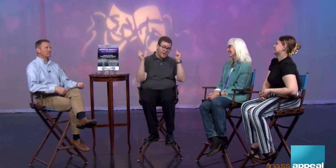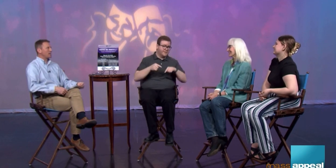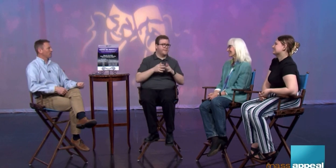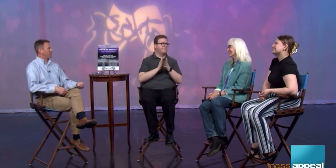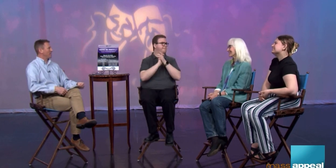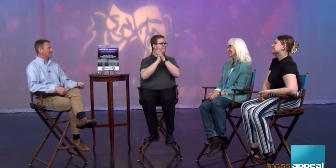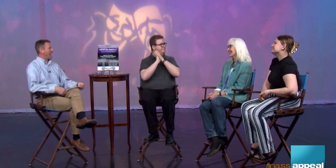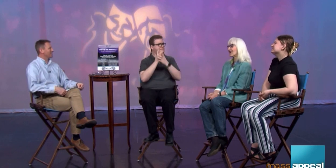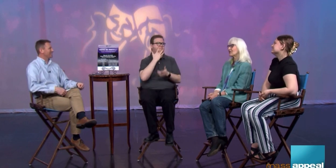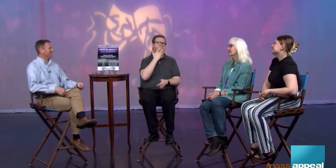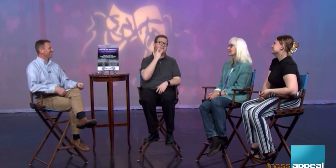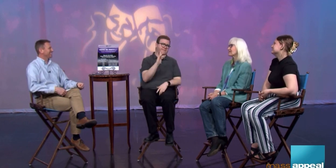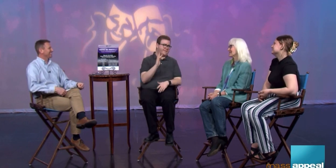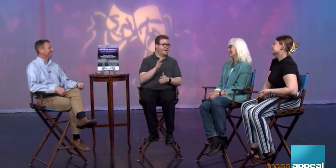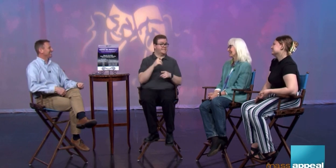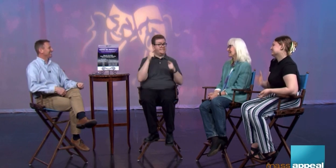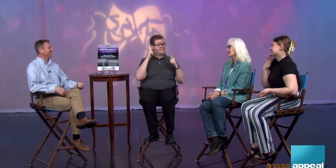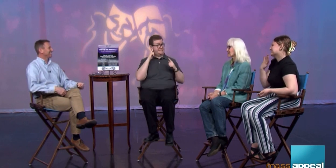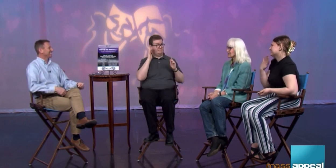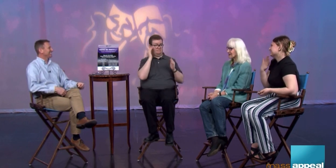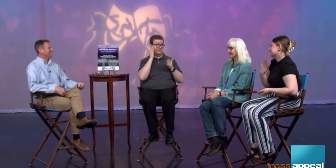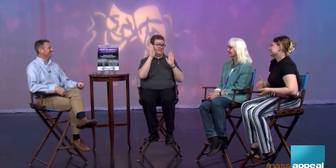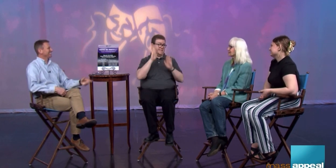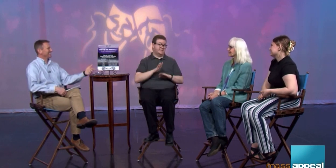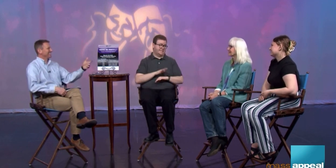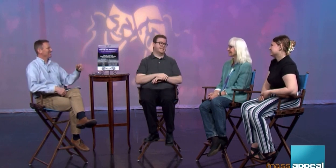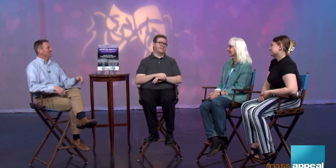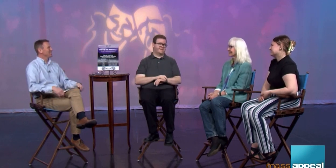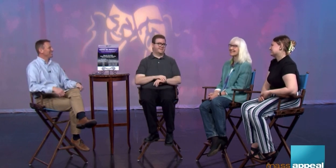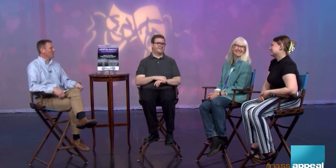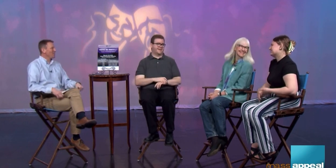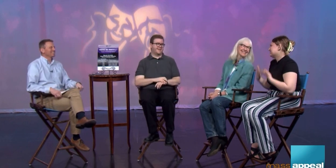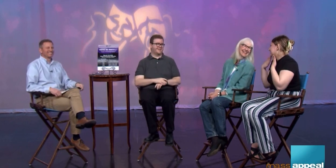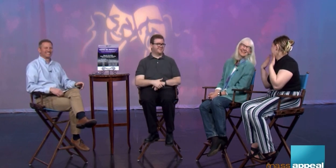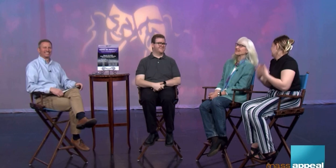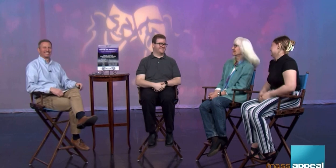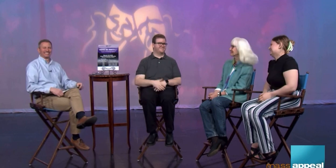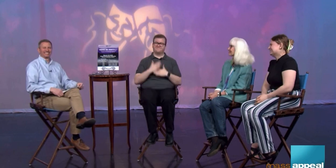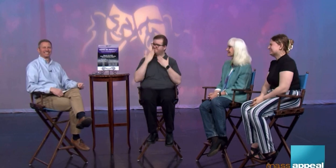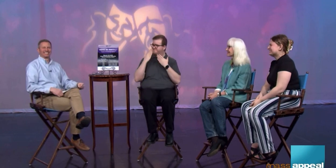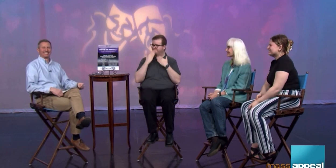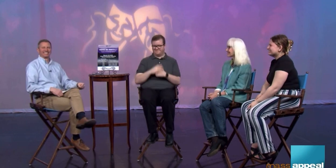sounds fantastic. Oh it's amazing, I hope everybody can come see it. Good seeing you all thank you